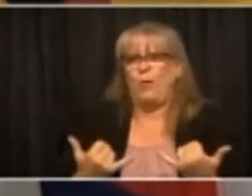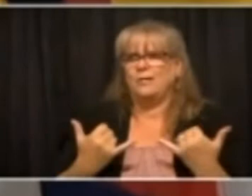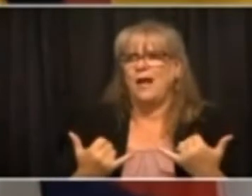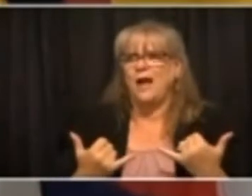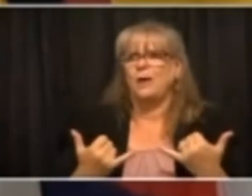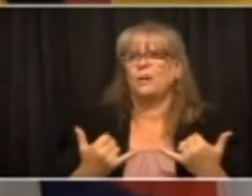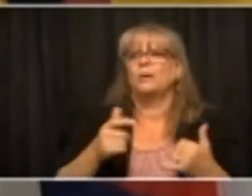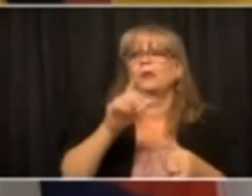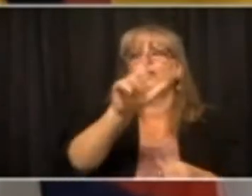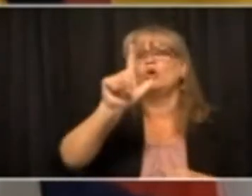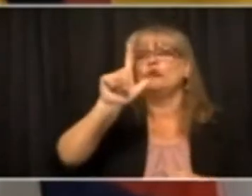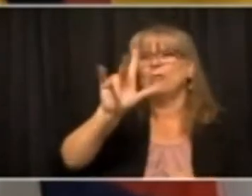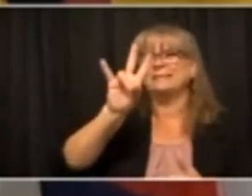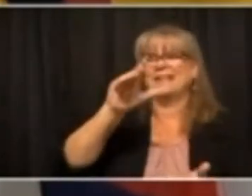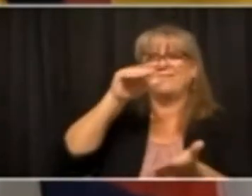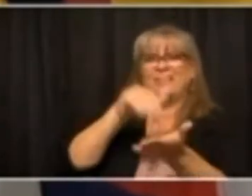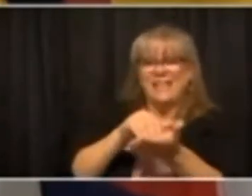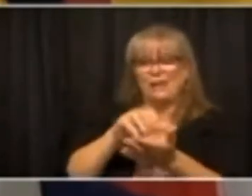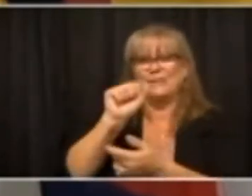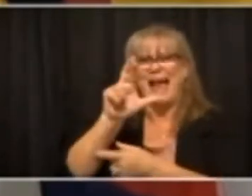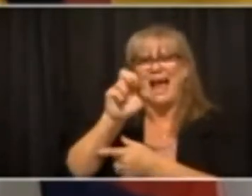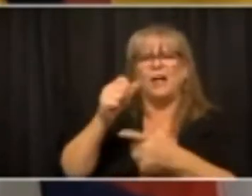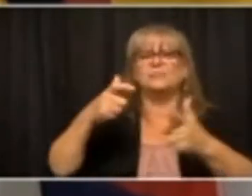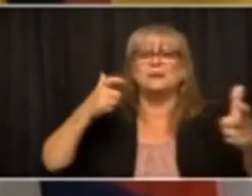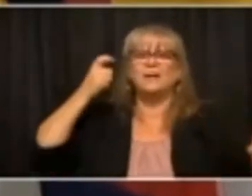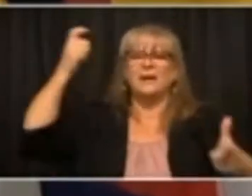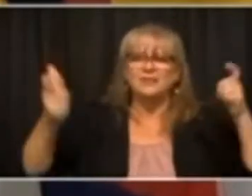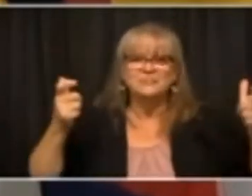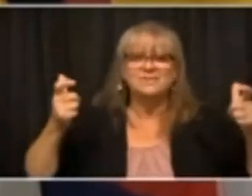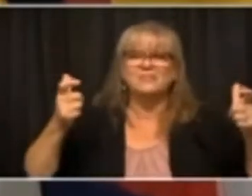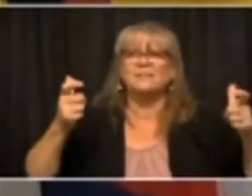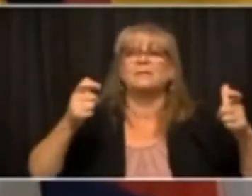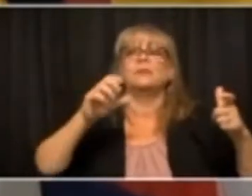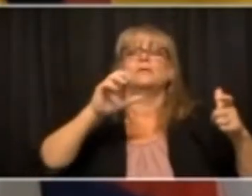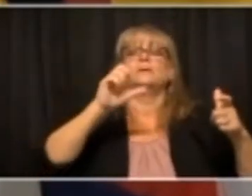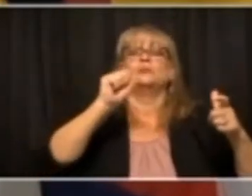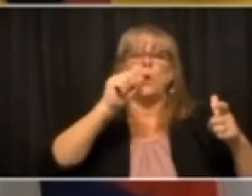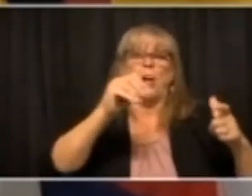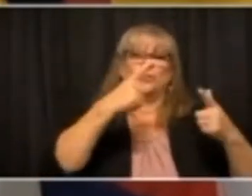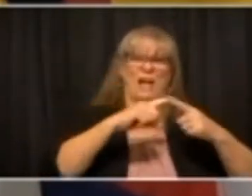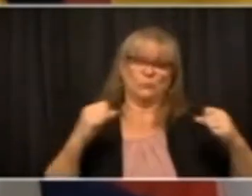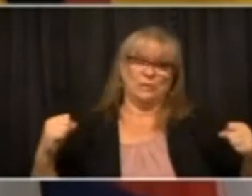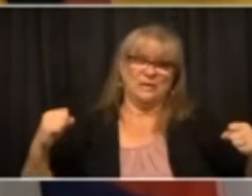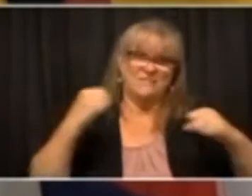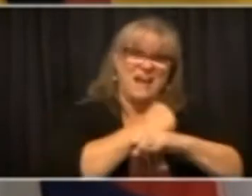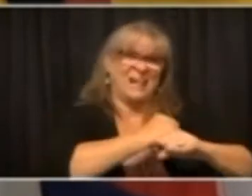protecting residents and structures and reopening highway 70 of course a